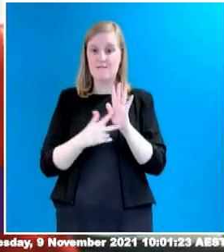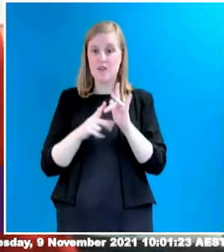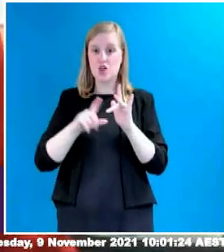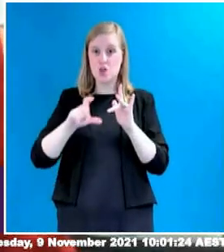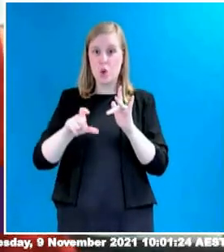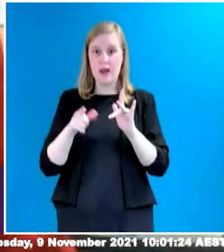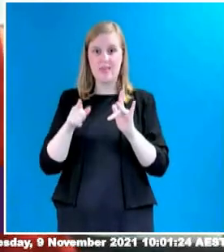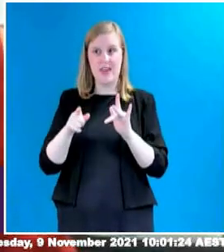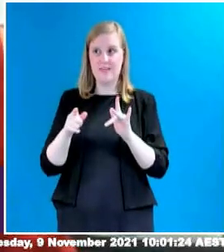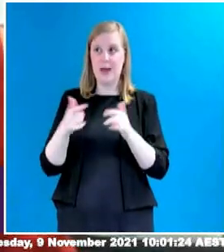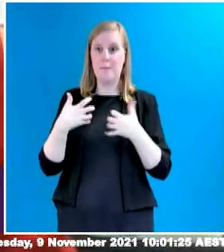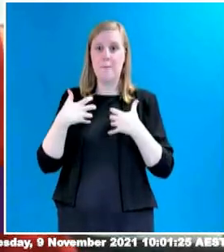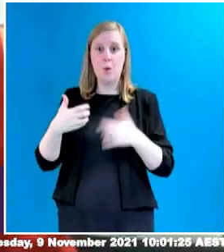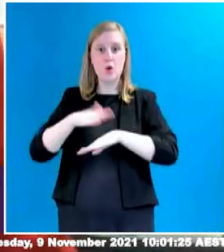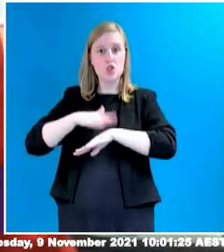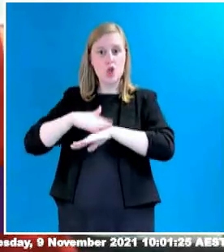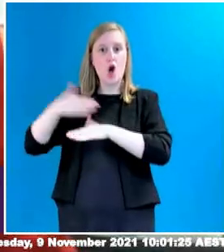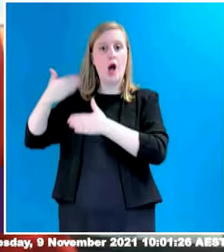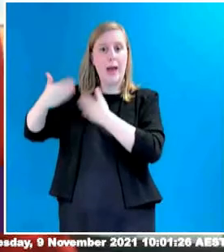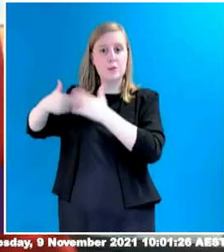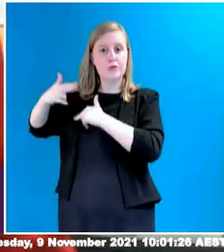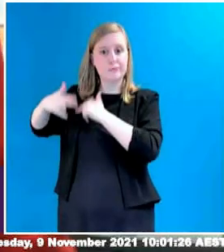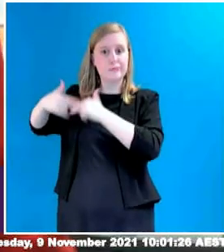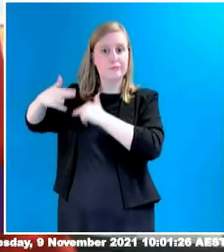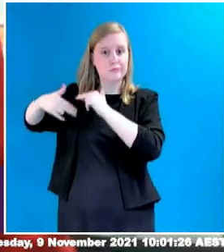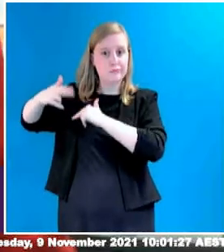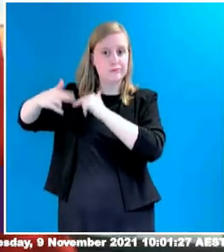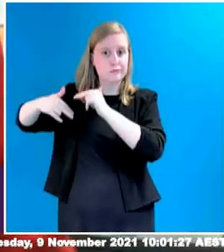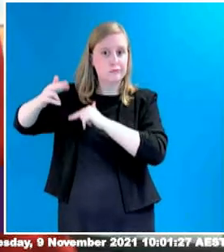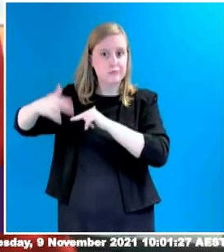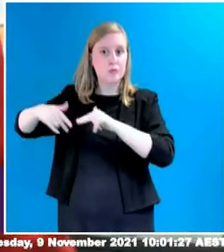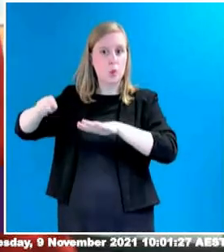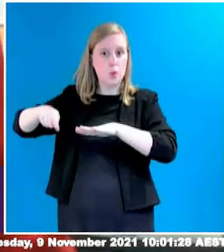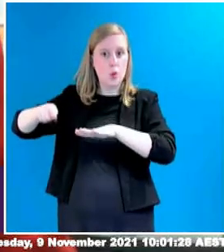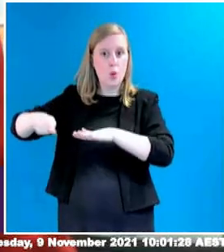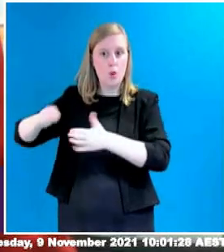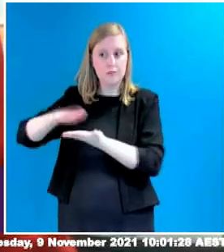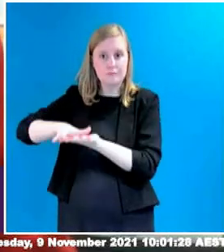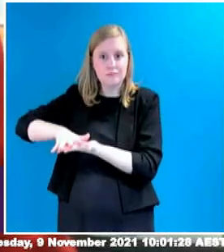Queensland, which actually gives teeth and substance to showing what the